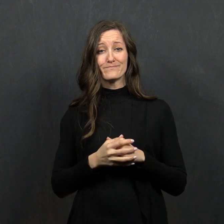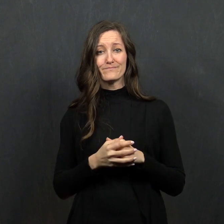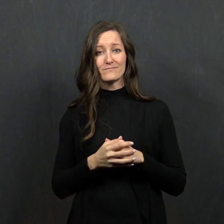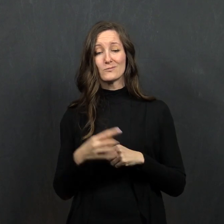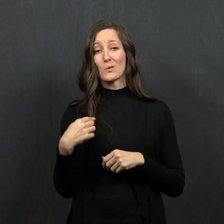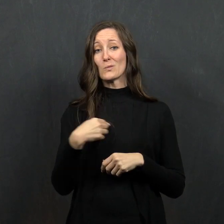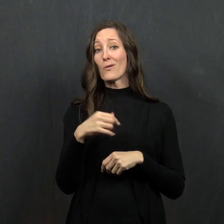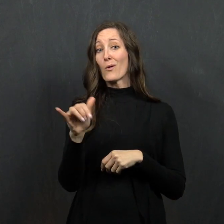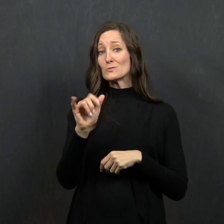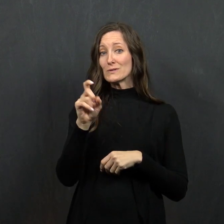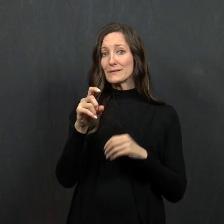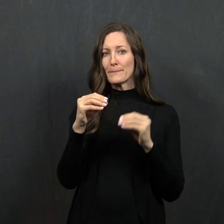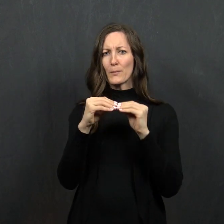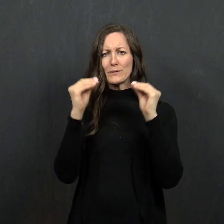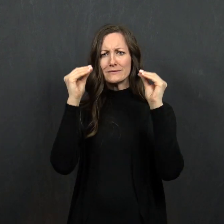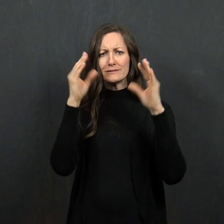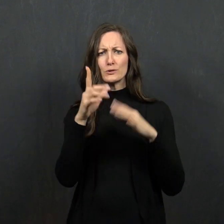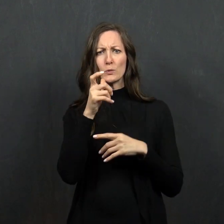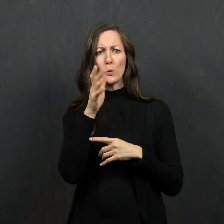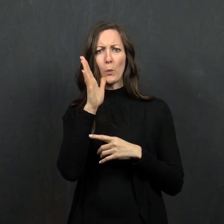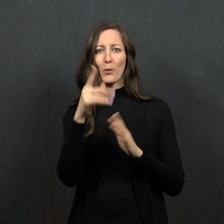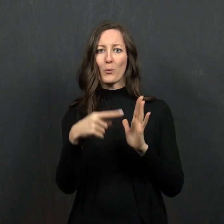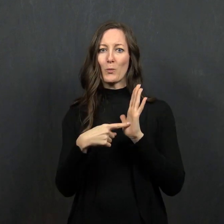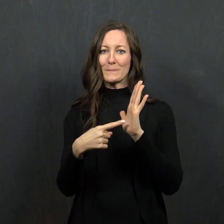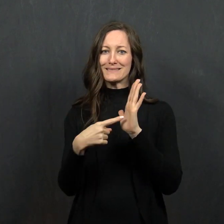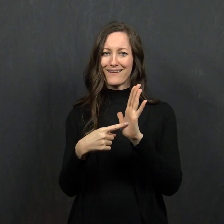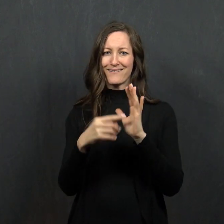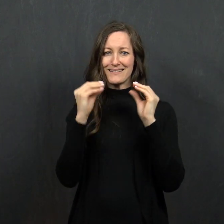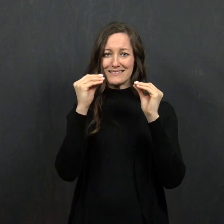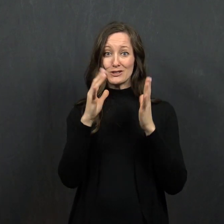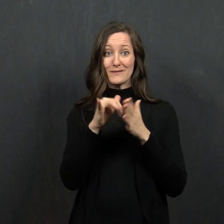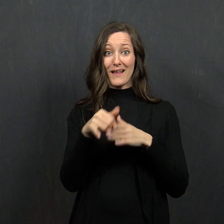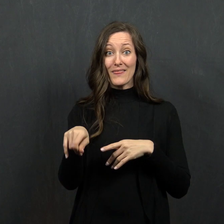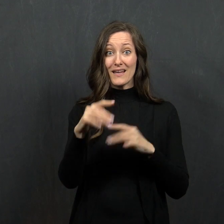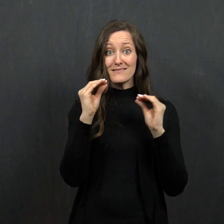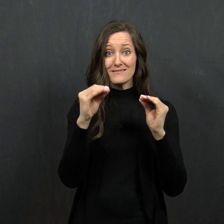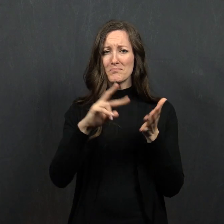We also need more teachers who mirror the students they teach,